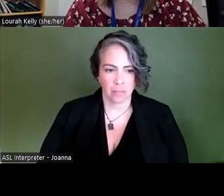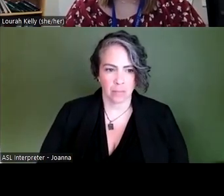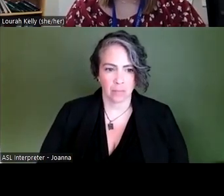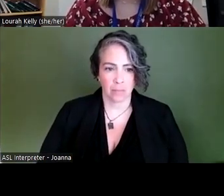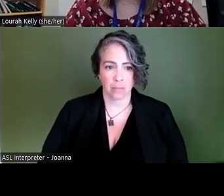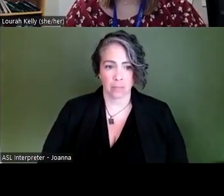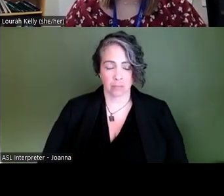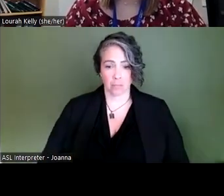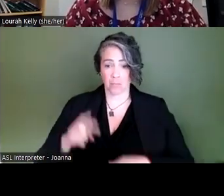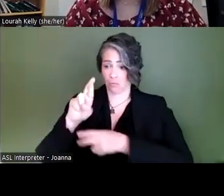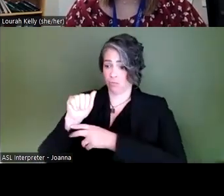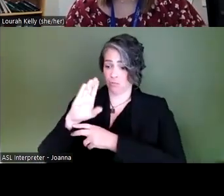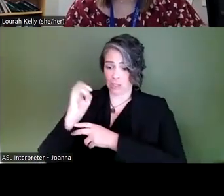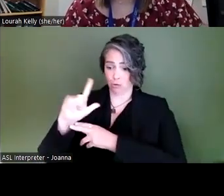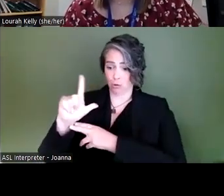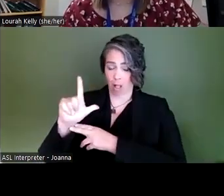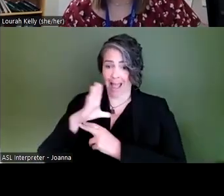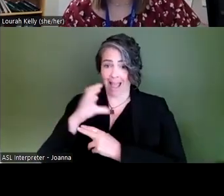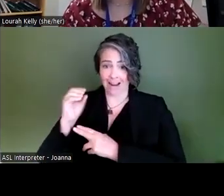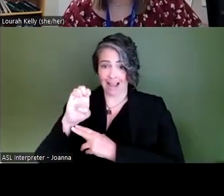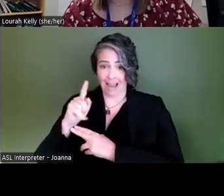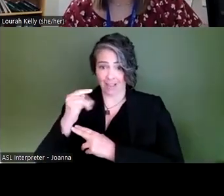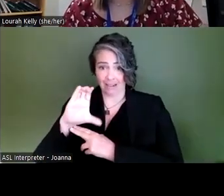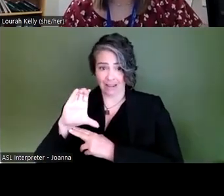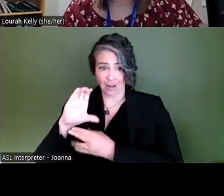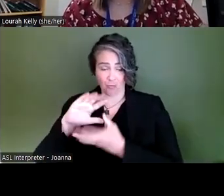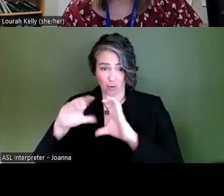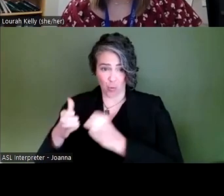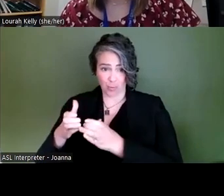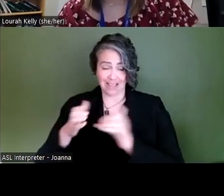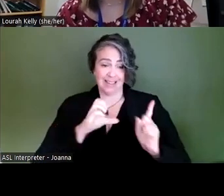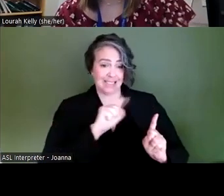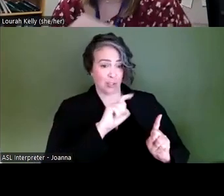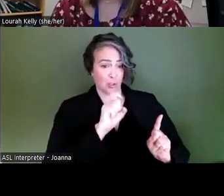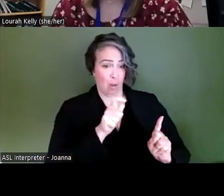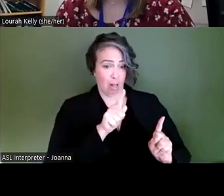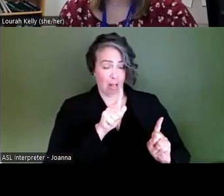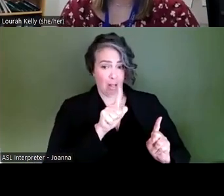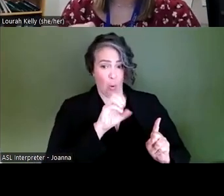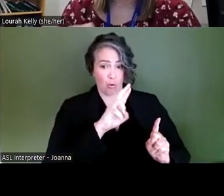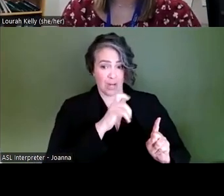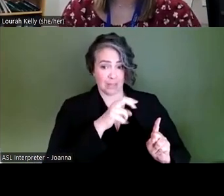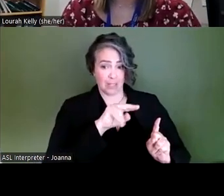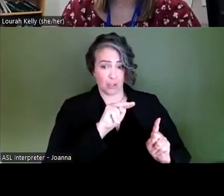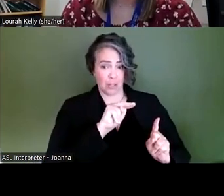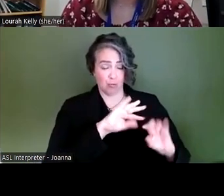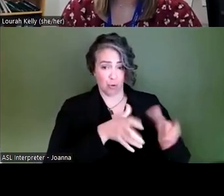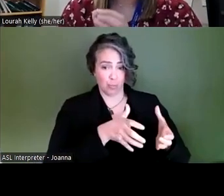ethnic groups and sexual orientation groups, we found that Black and African-American men,